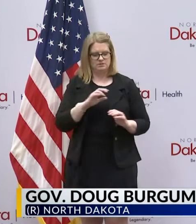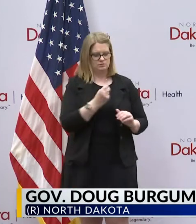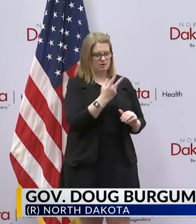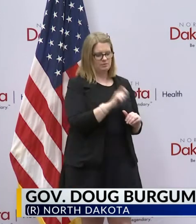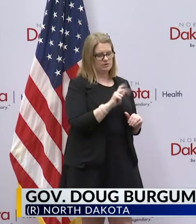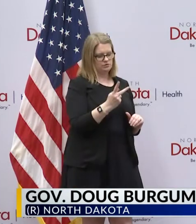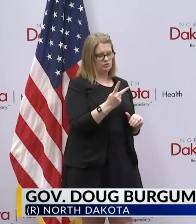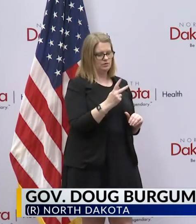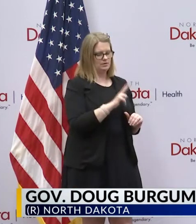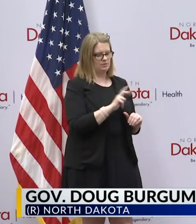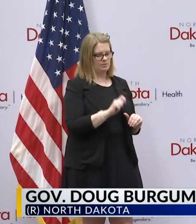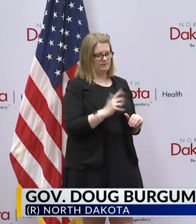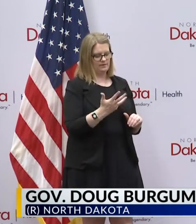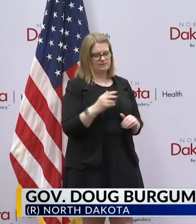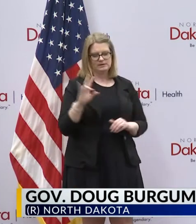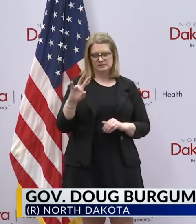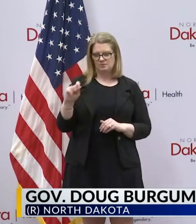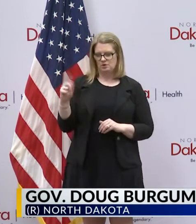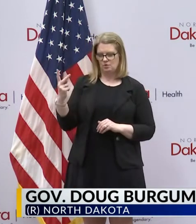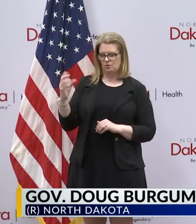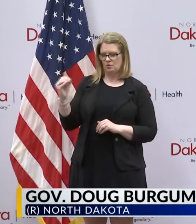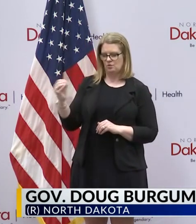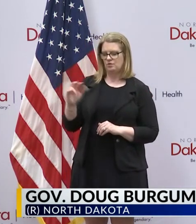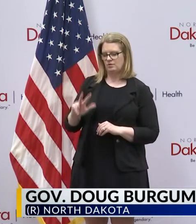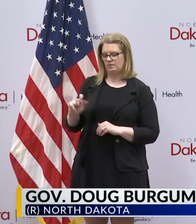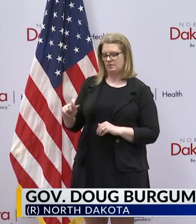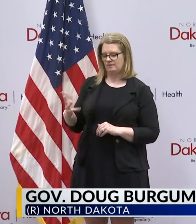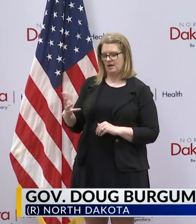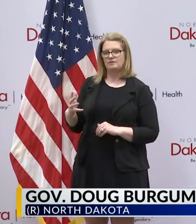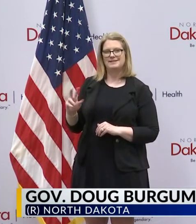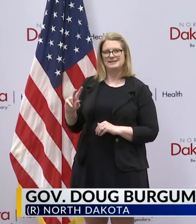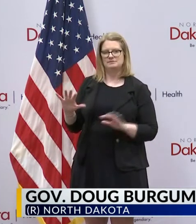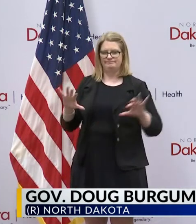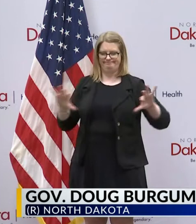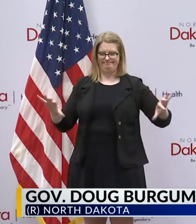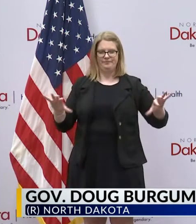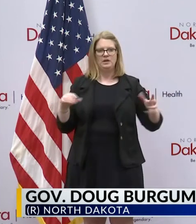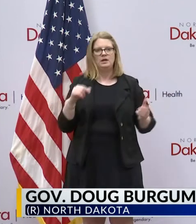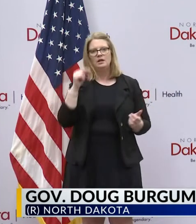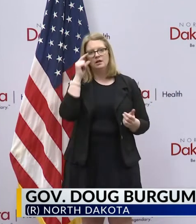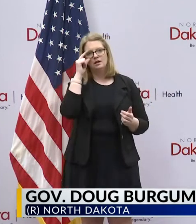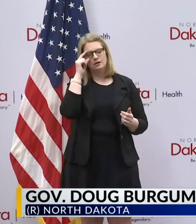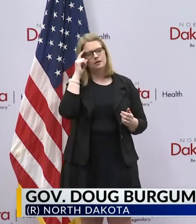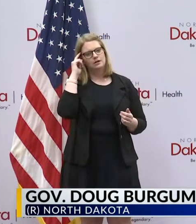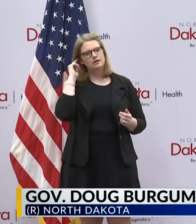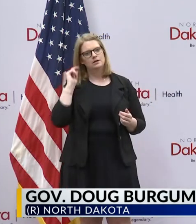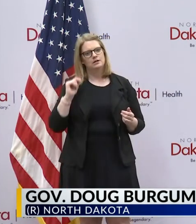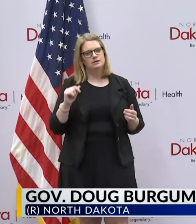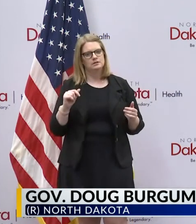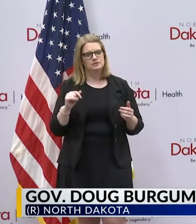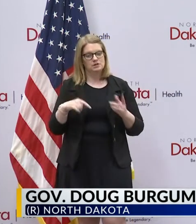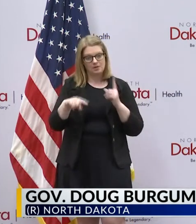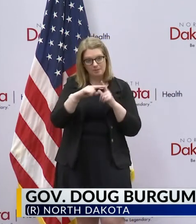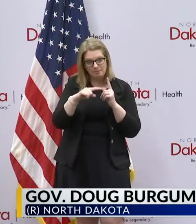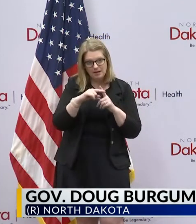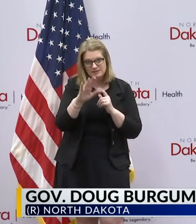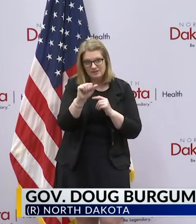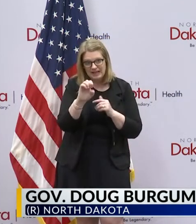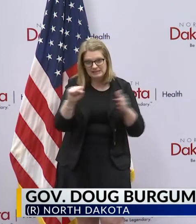POPULATION, AND THAT IS 12.2 VERSUS 3.5 IN THE FIRST CASE, AND 7.0 VERSUS 3.5 IN THE SECOND